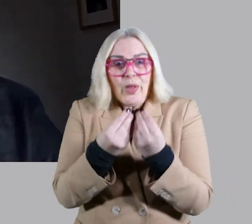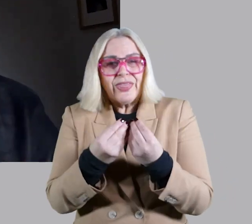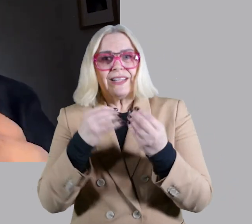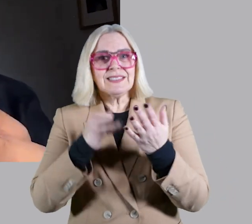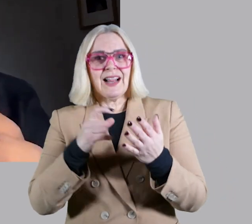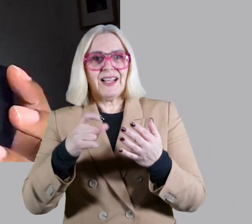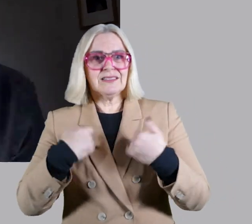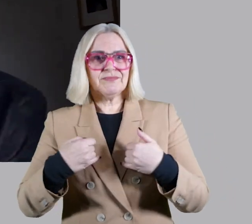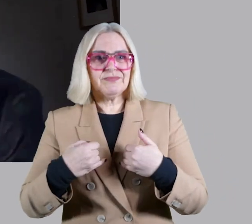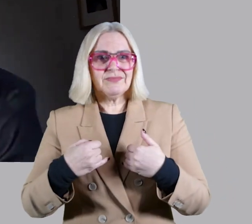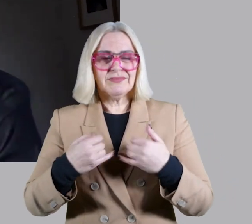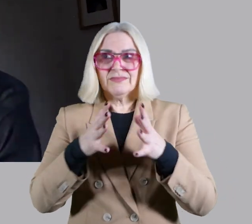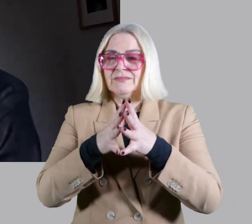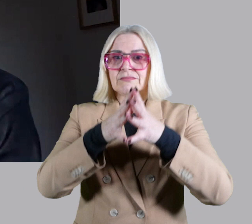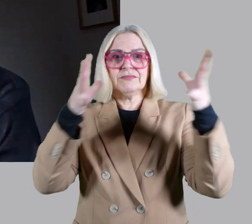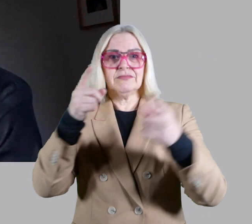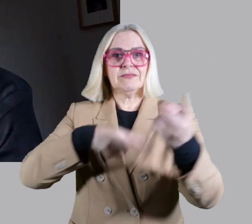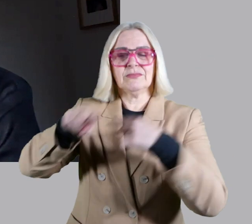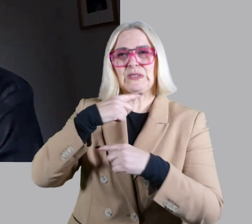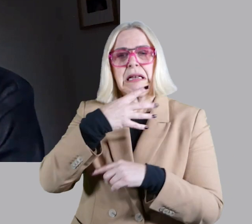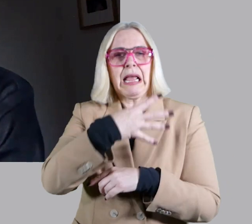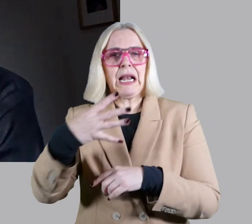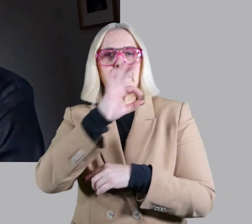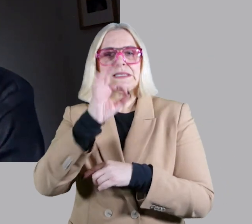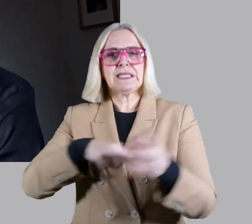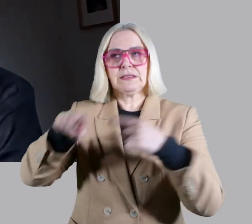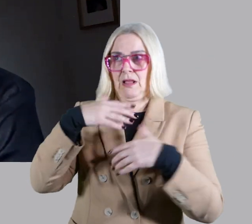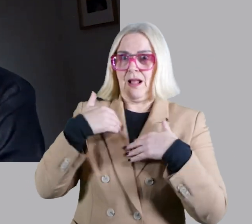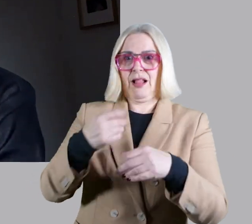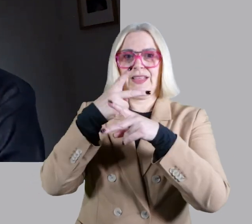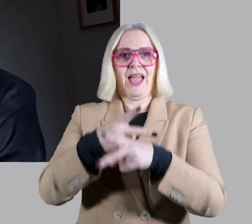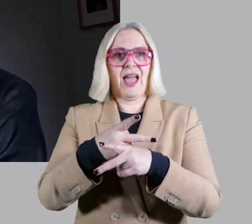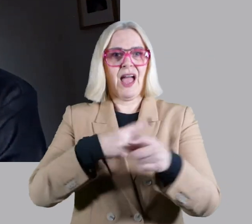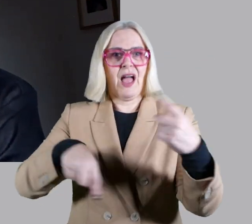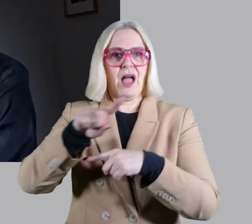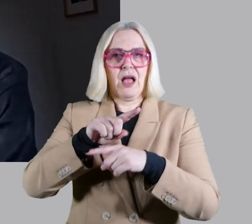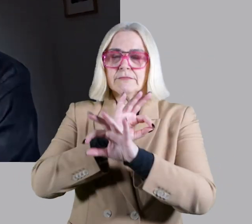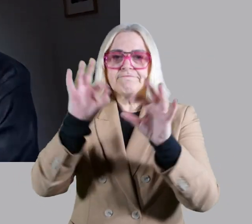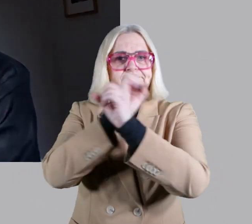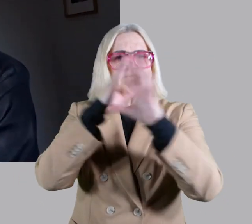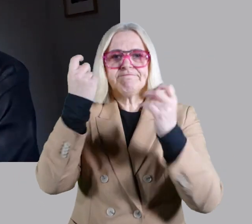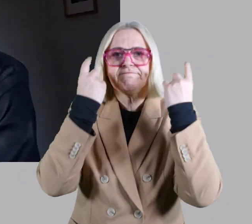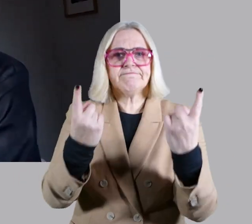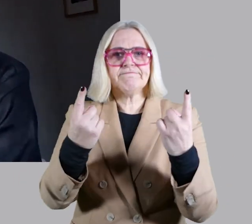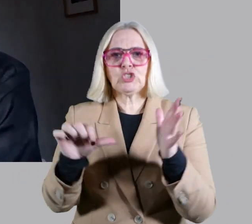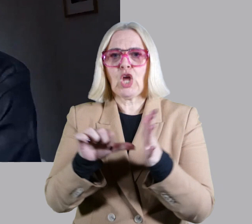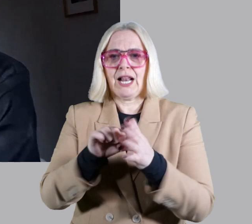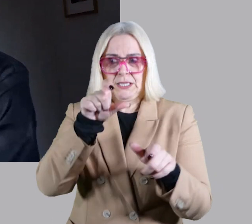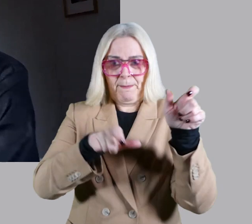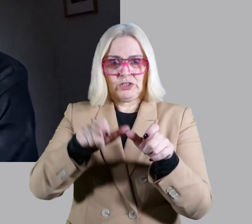And then the vast majority, I would say 99% of the health care providers are totally oblivious to the challenges